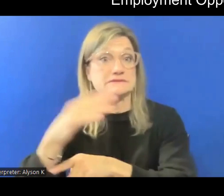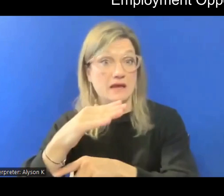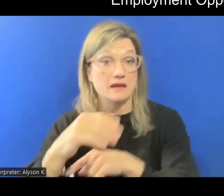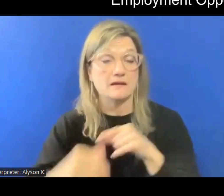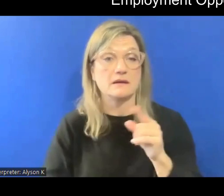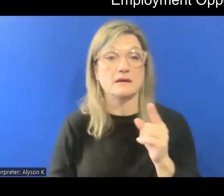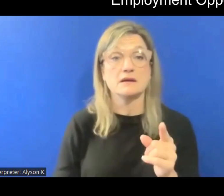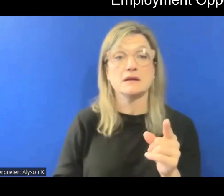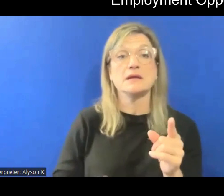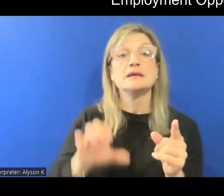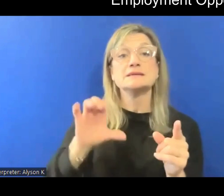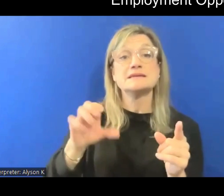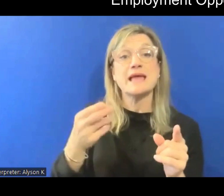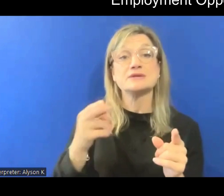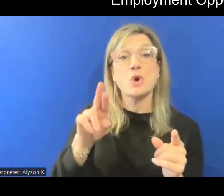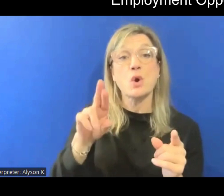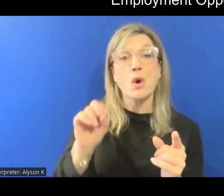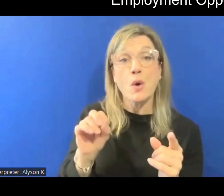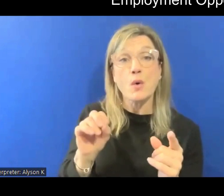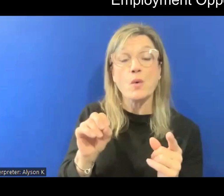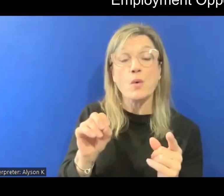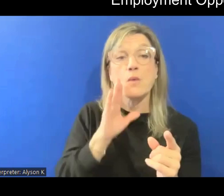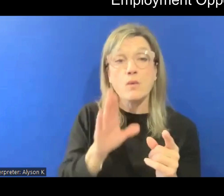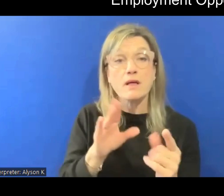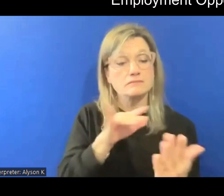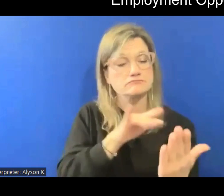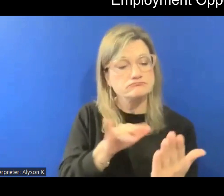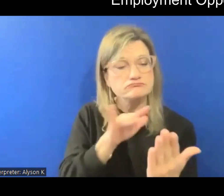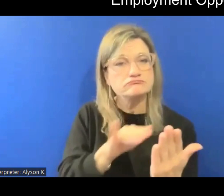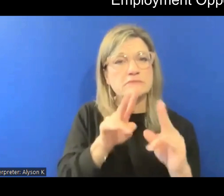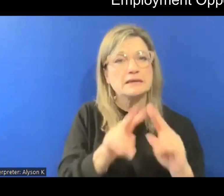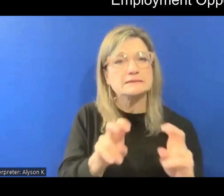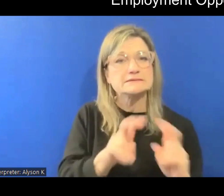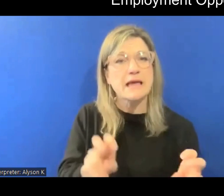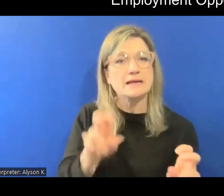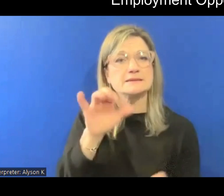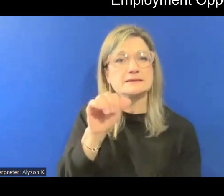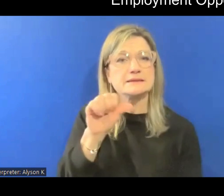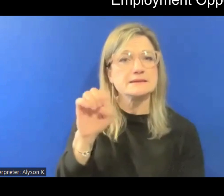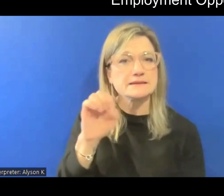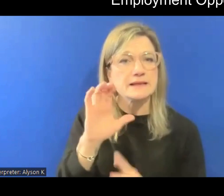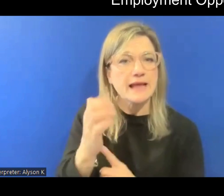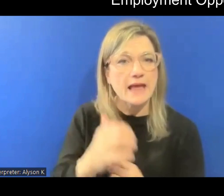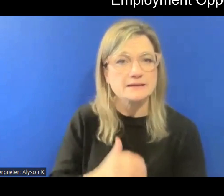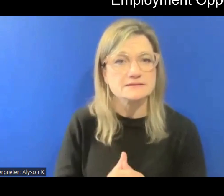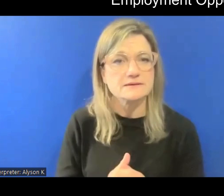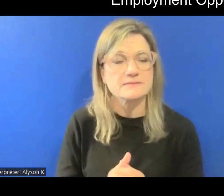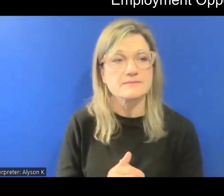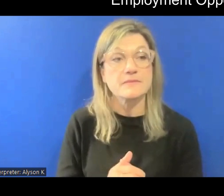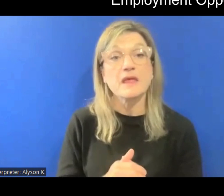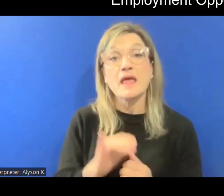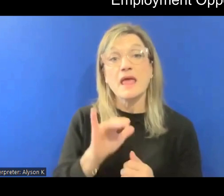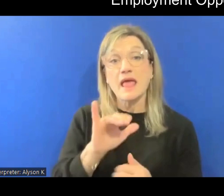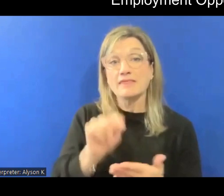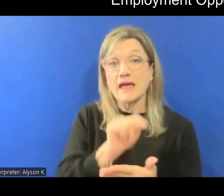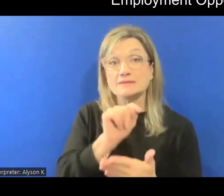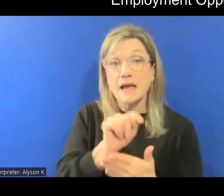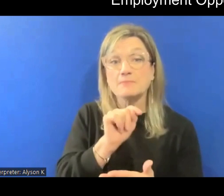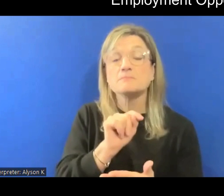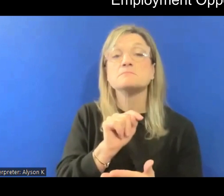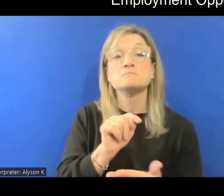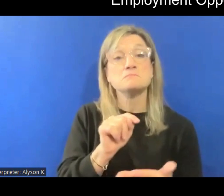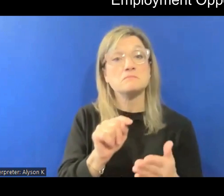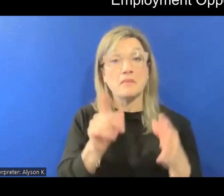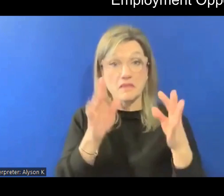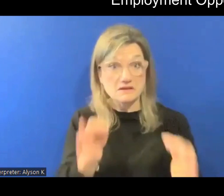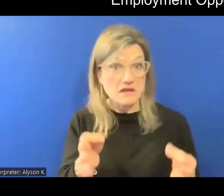CHRO does what is called a case assessment. At that point, they can dismiss the case or they